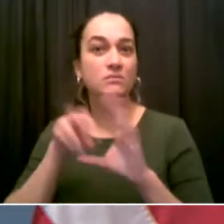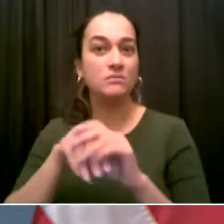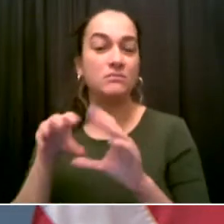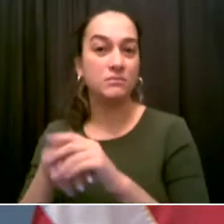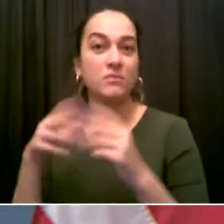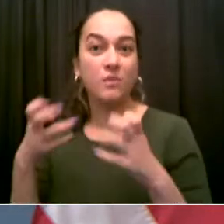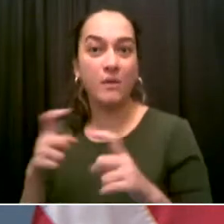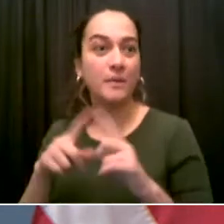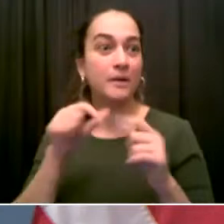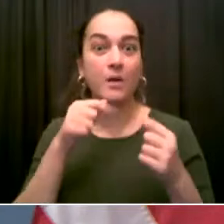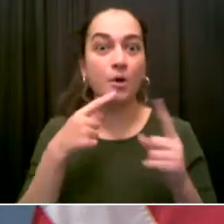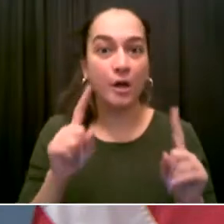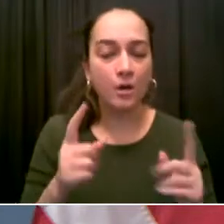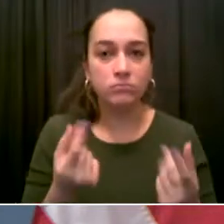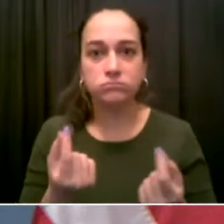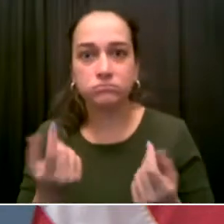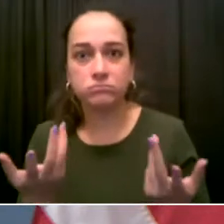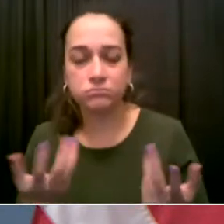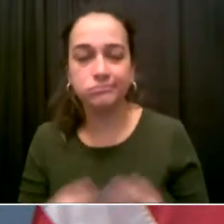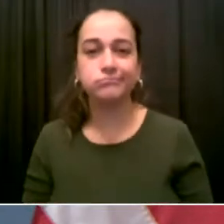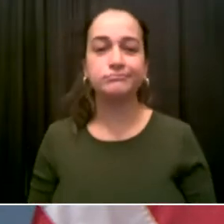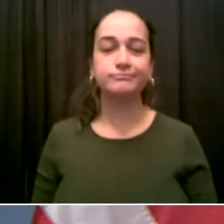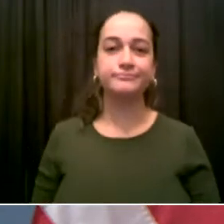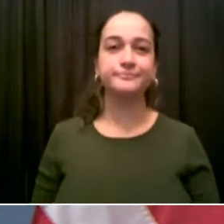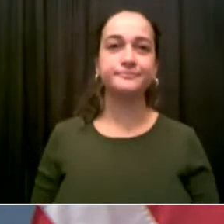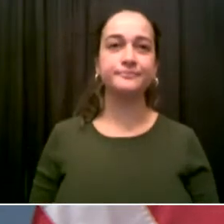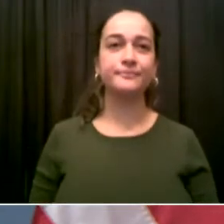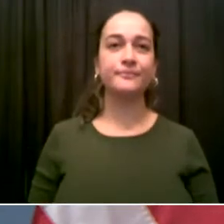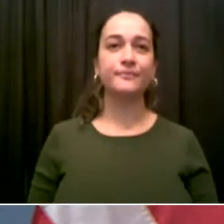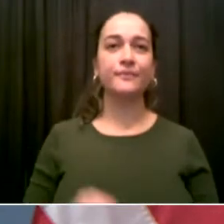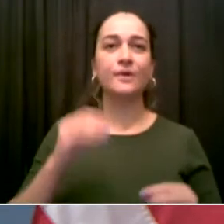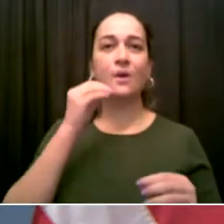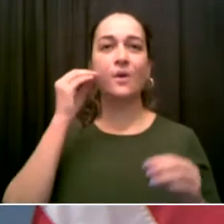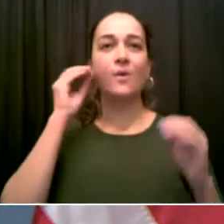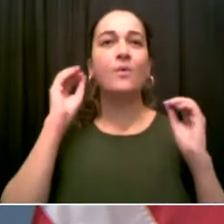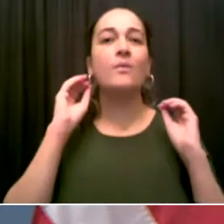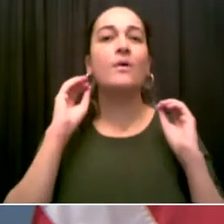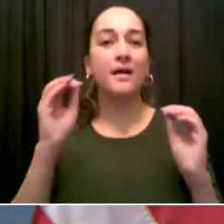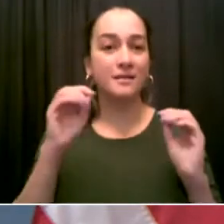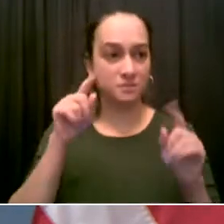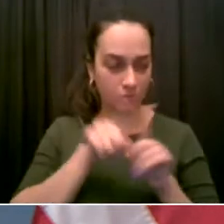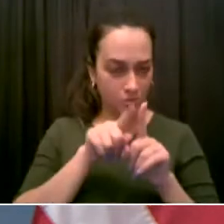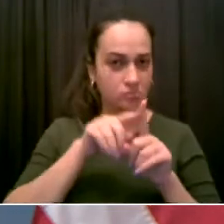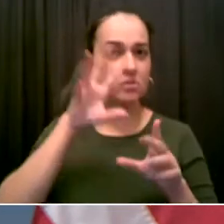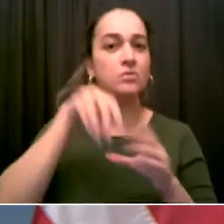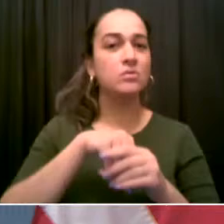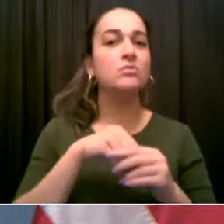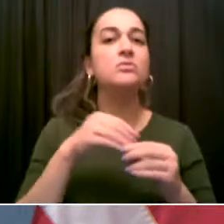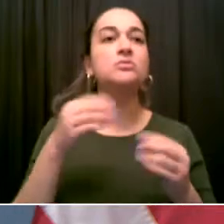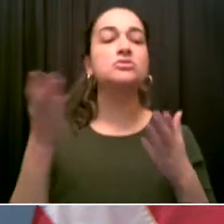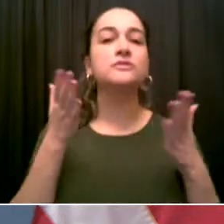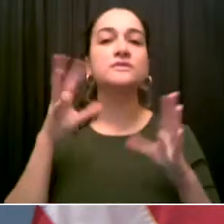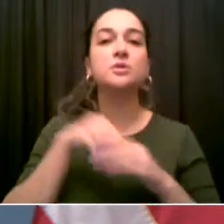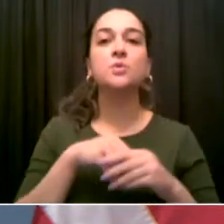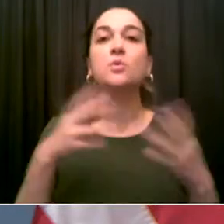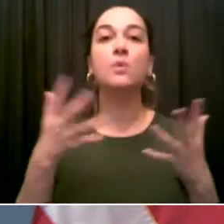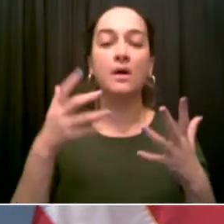IS RPOJECT RENEWAL AND I COULD NAME SO MANY EXCELLENT PROVIDERS THAT PROVIDE SERVICES FOR CLIENTS WHO ARE EXPERIENCIG N MENTAL HEALTH